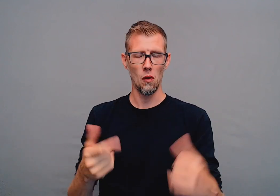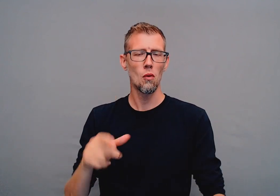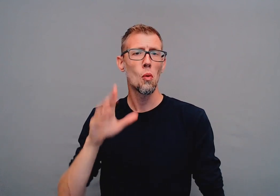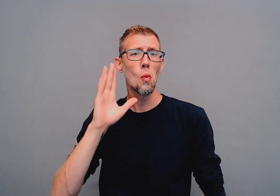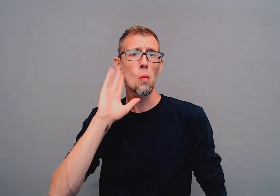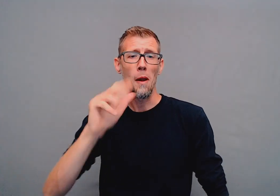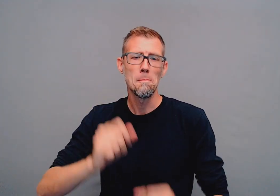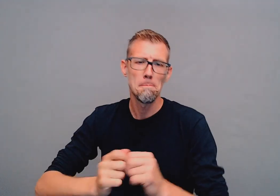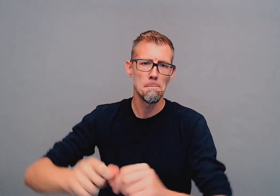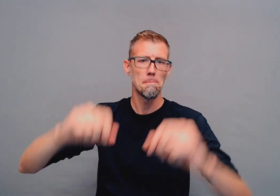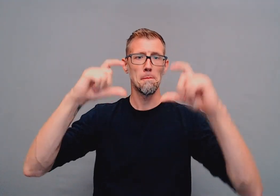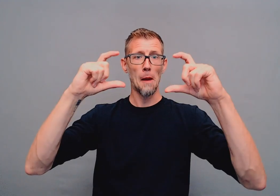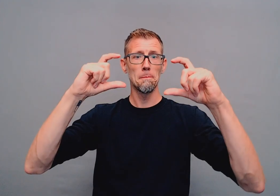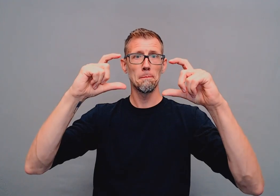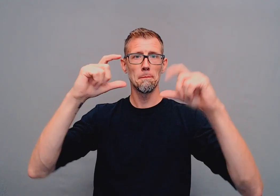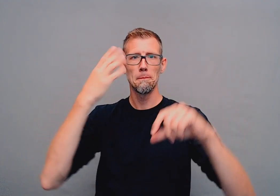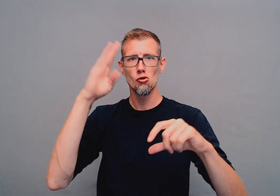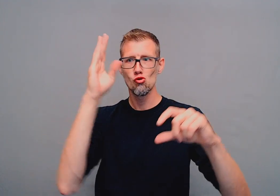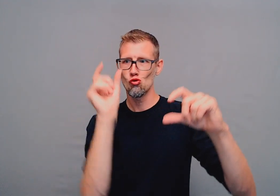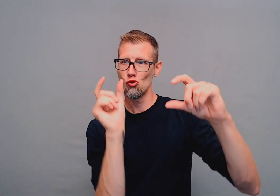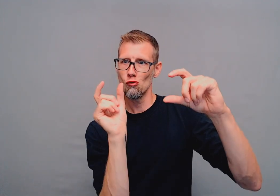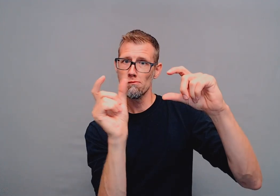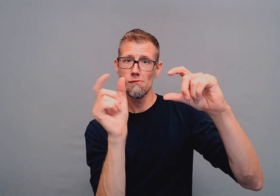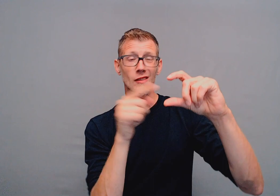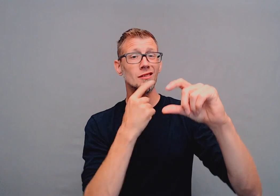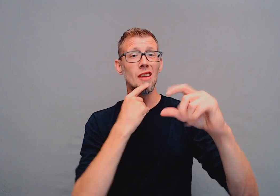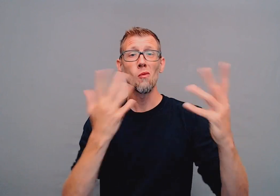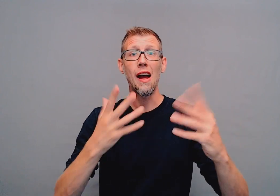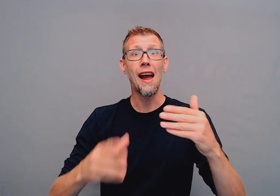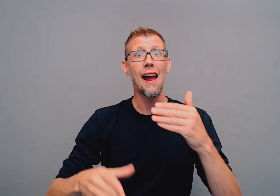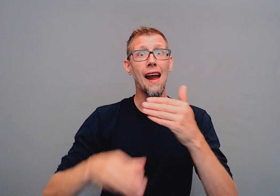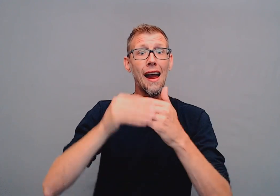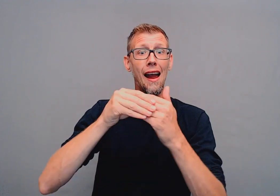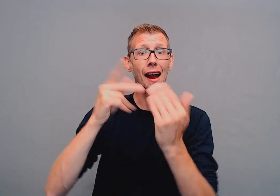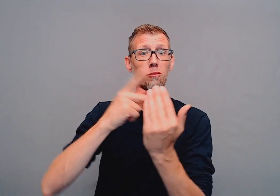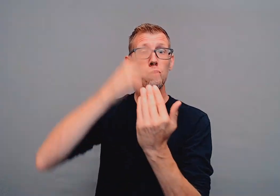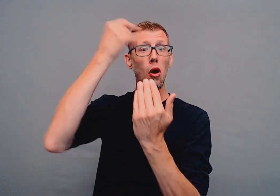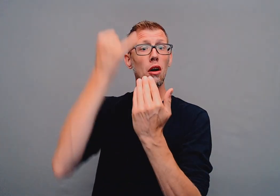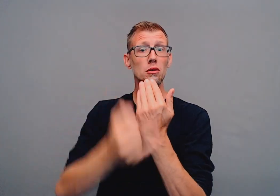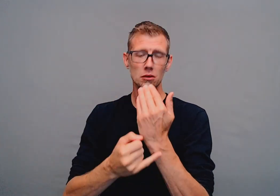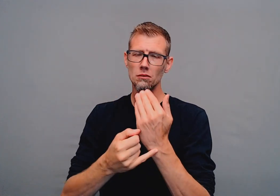A box will appear with a blue "Add Project" button